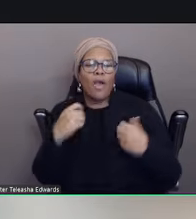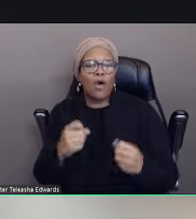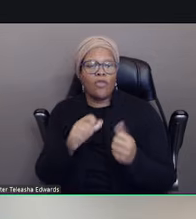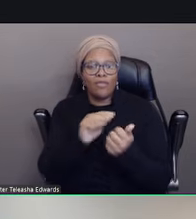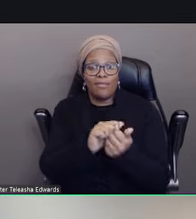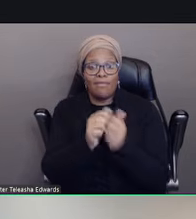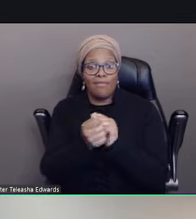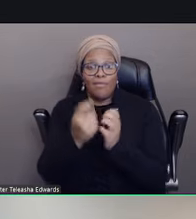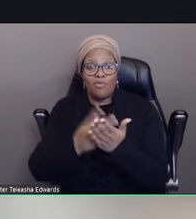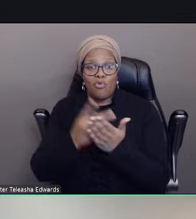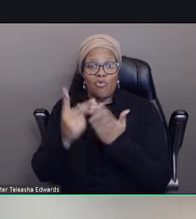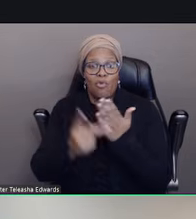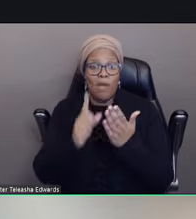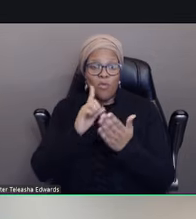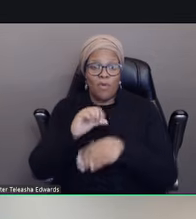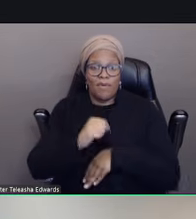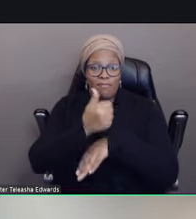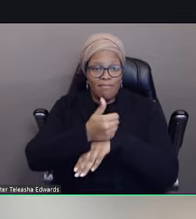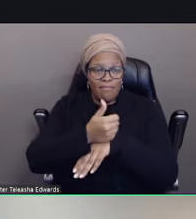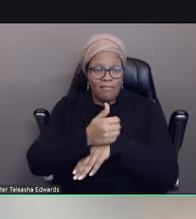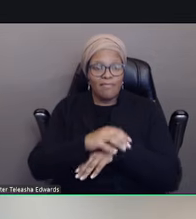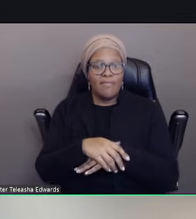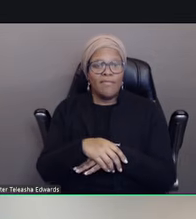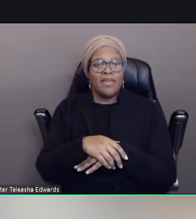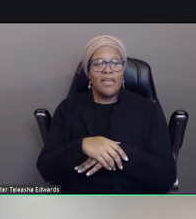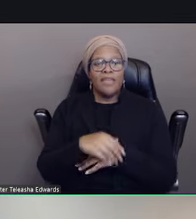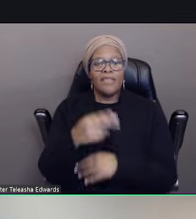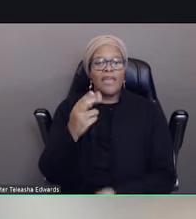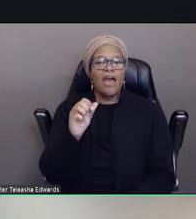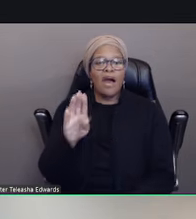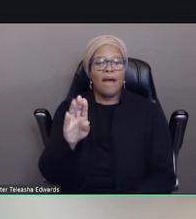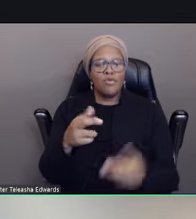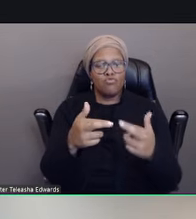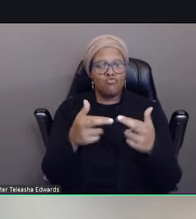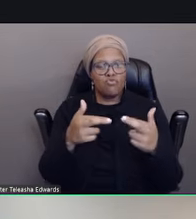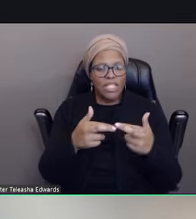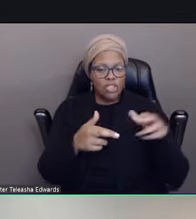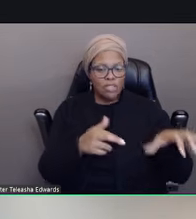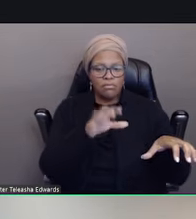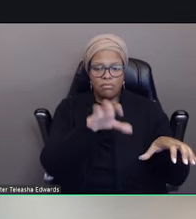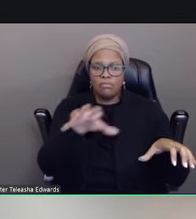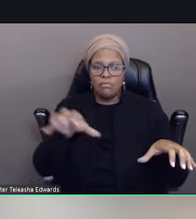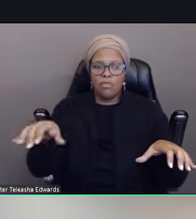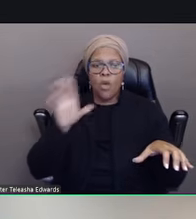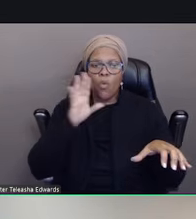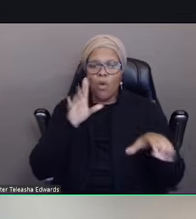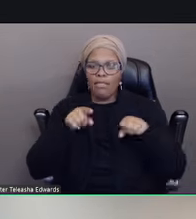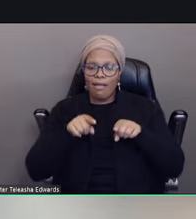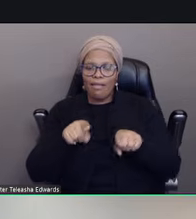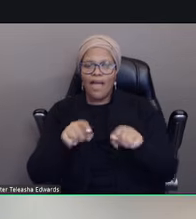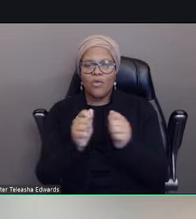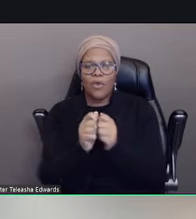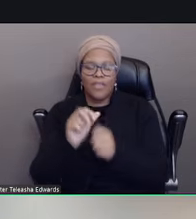carried out and the ROOTS Hub regions will align with the NC managed care standard plan